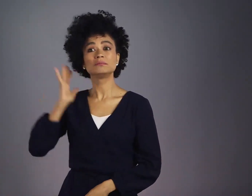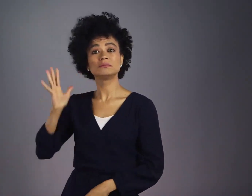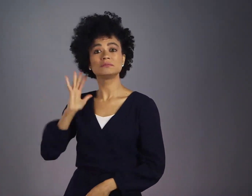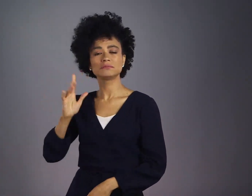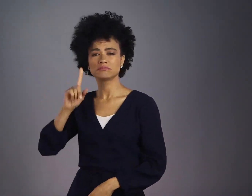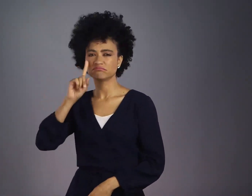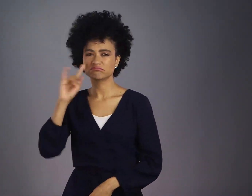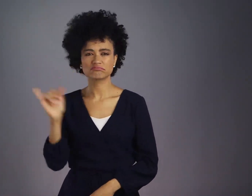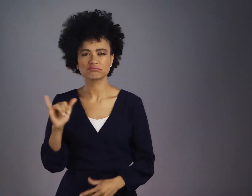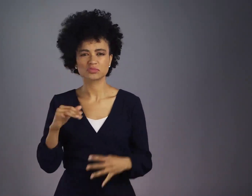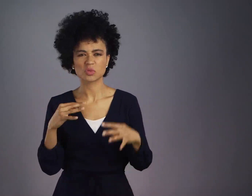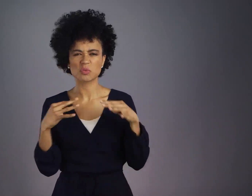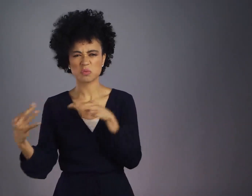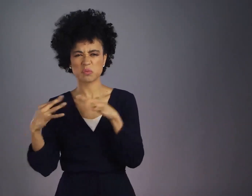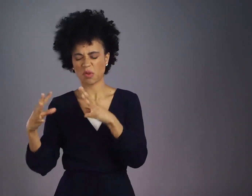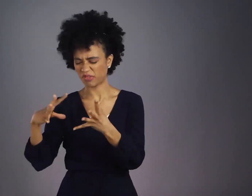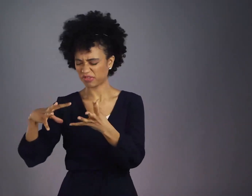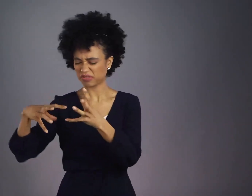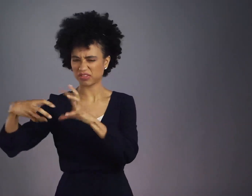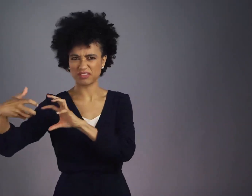Our homes have been battlegrounds many an evening.